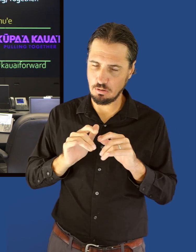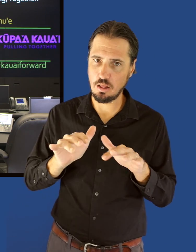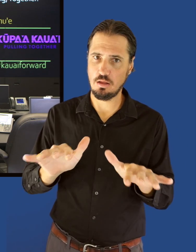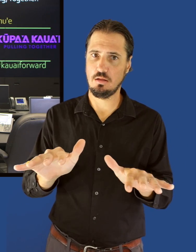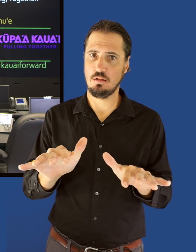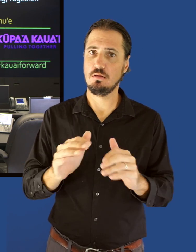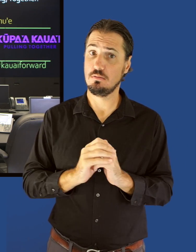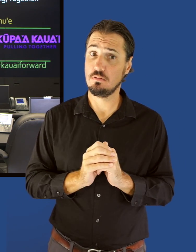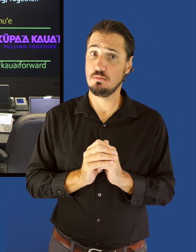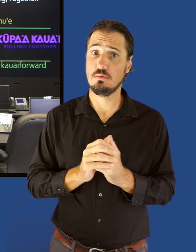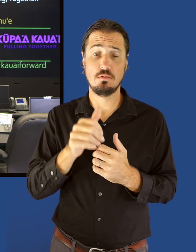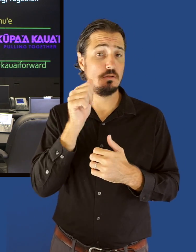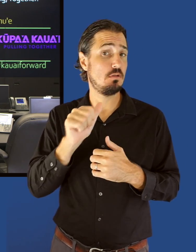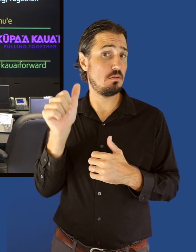contain the spread.